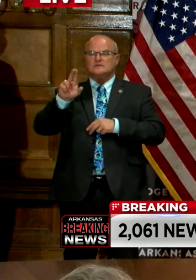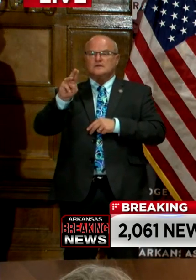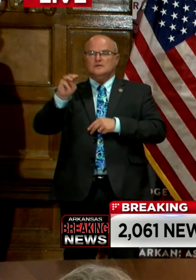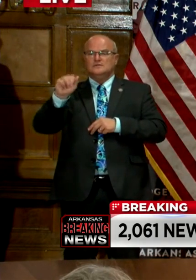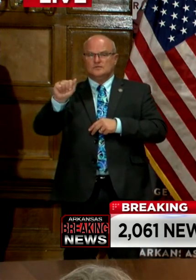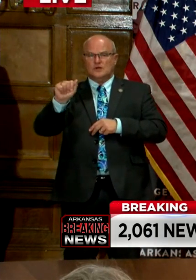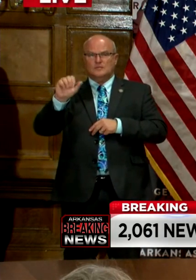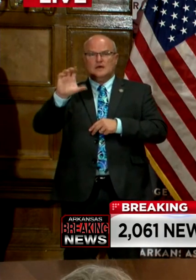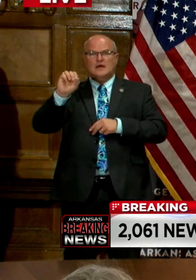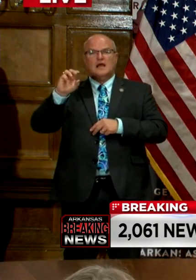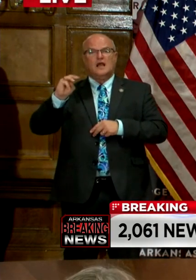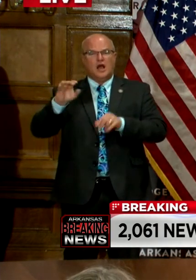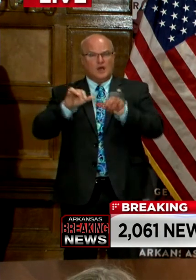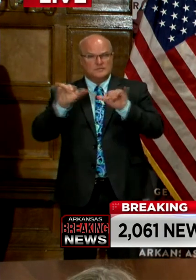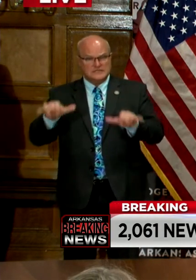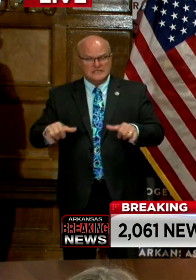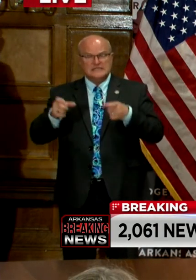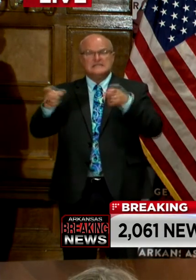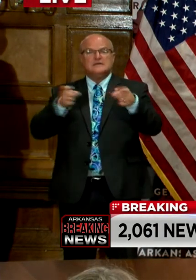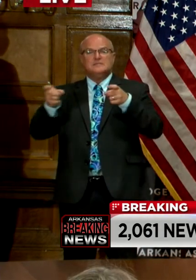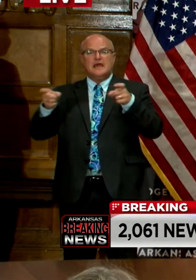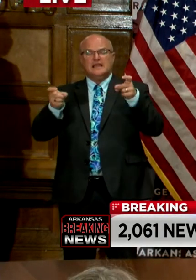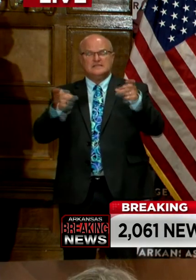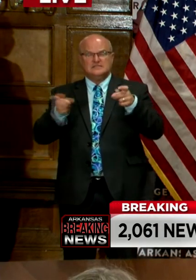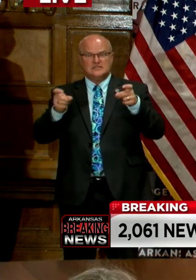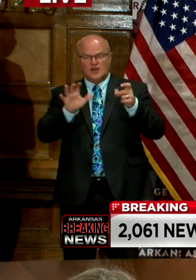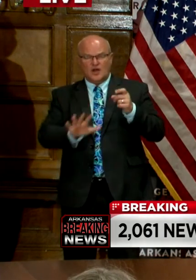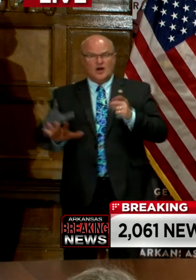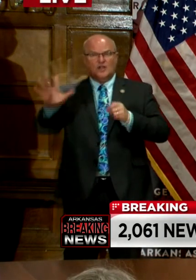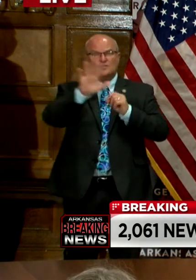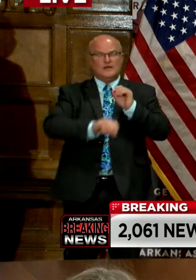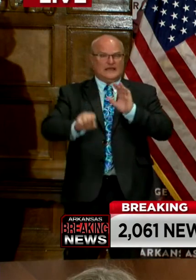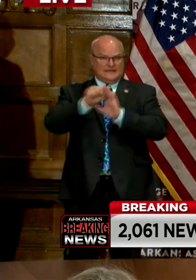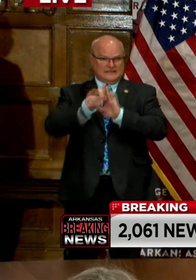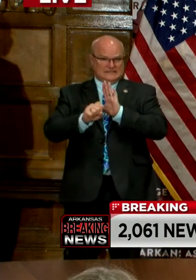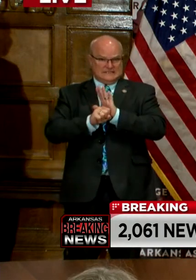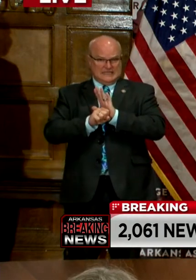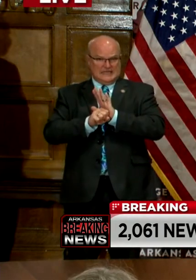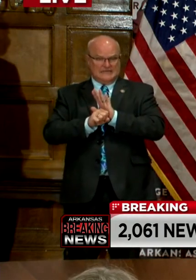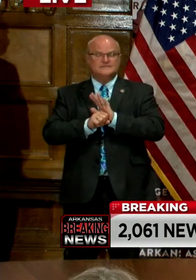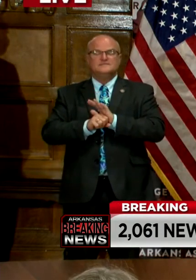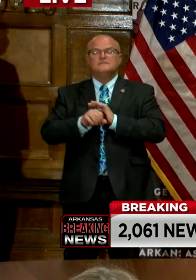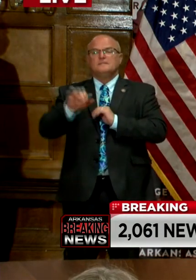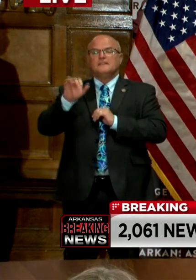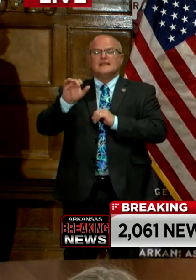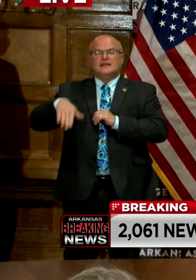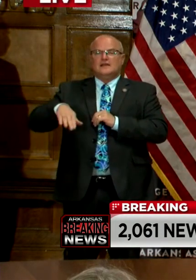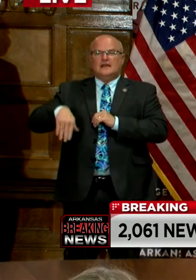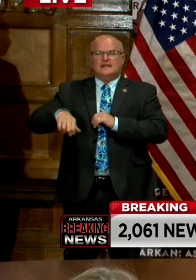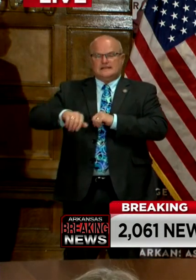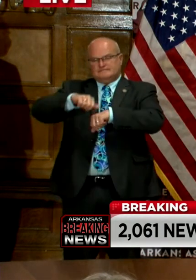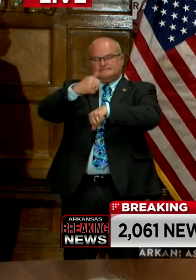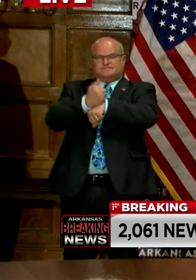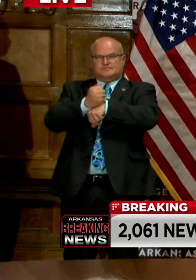STATE THIS AFTERNOON. IN ADDITION TO THAT WE'VE BEEN LOOKING AT WHETHER WE CAN APPLY THE TRAUMA COM SYSTEM TO ASSIST